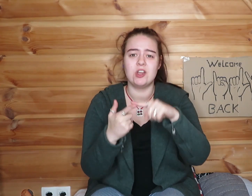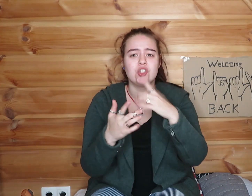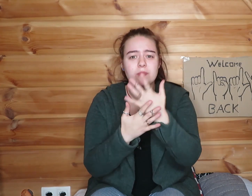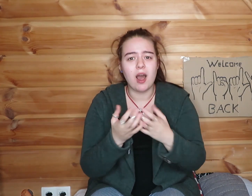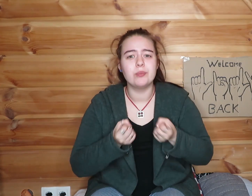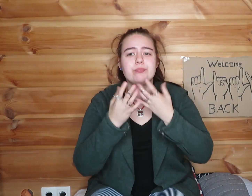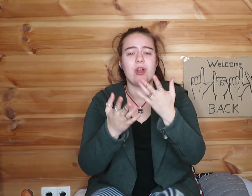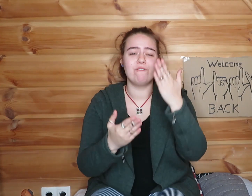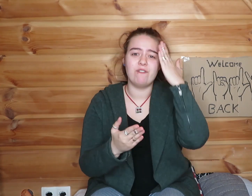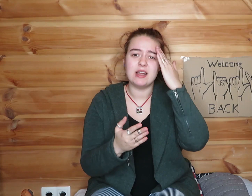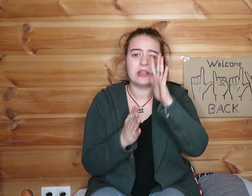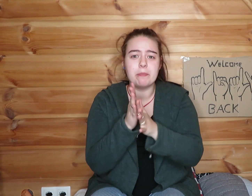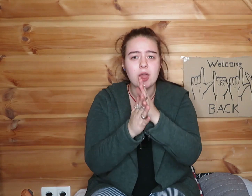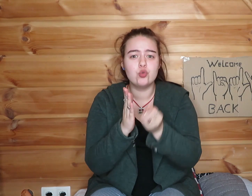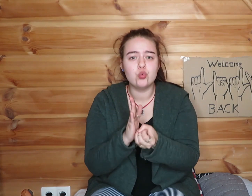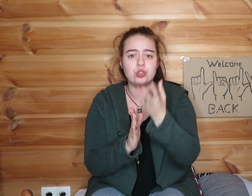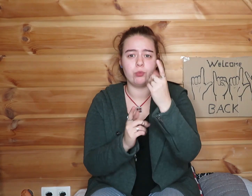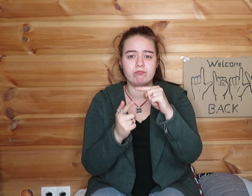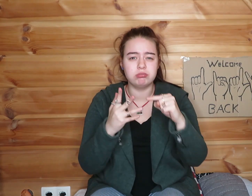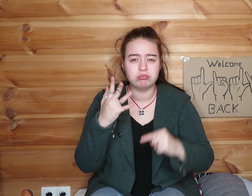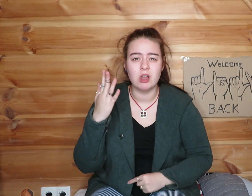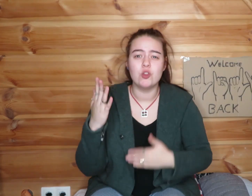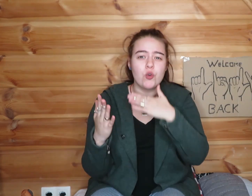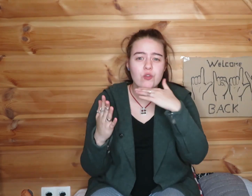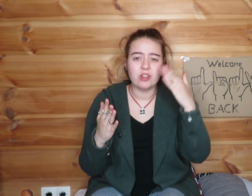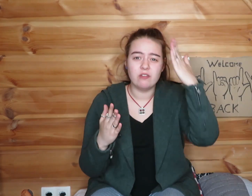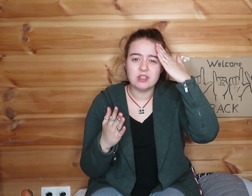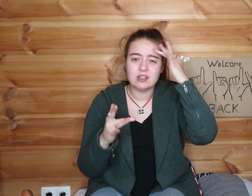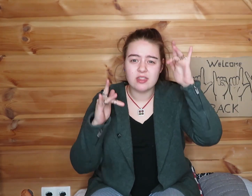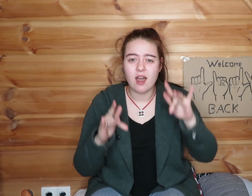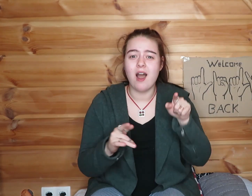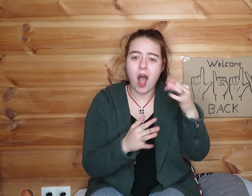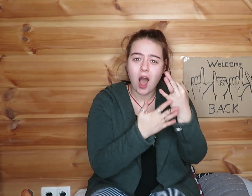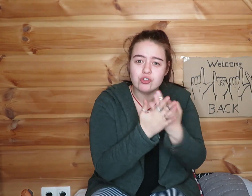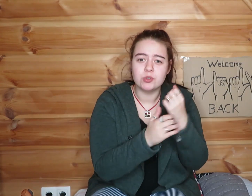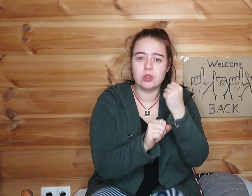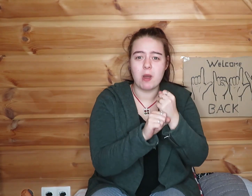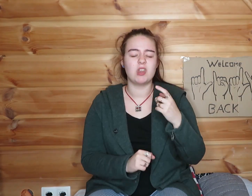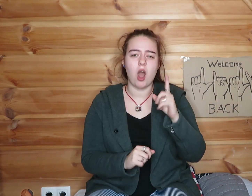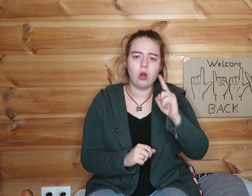He can teach you the signs correct and maybe talk about sign origins. Sharing his knownledge and has a license to teach.